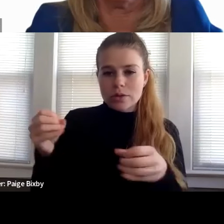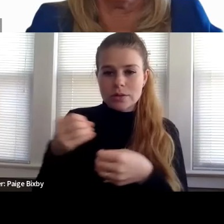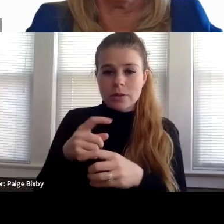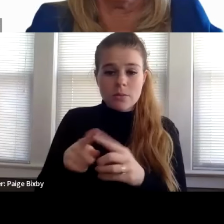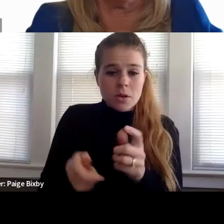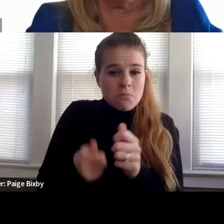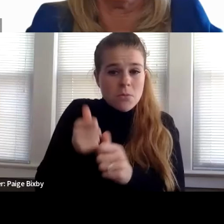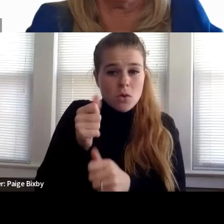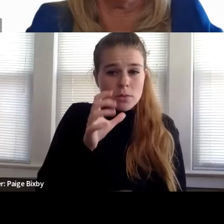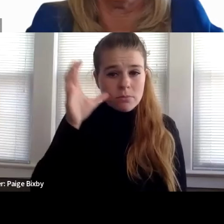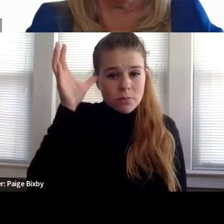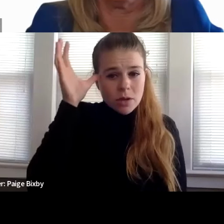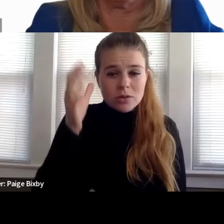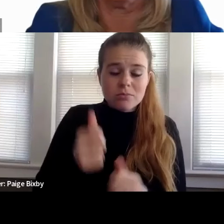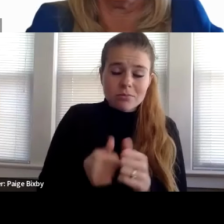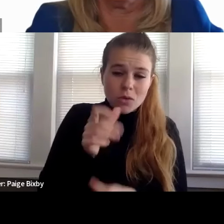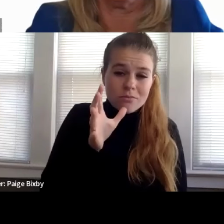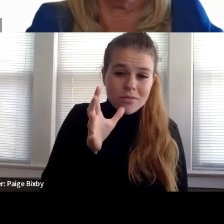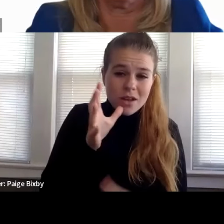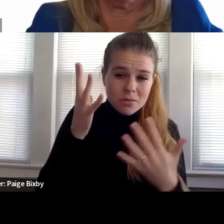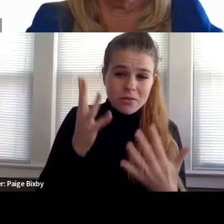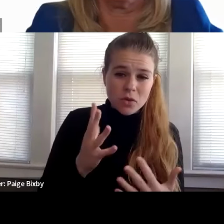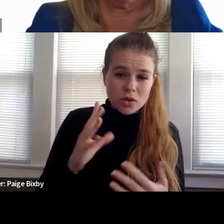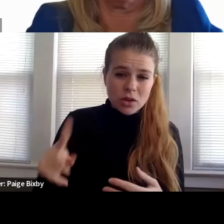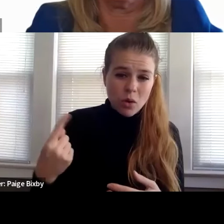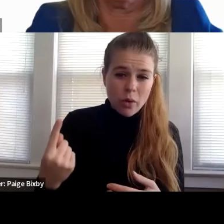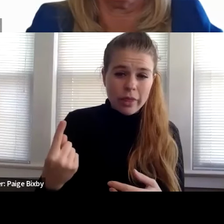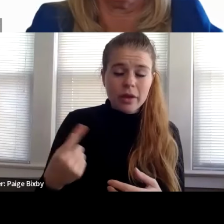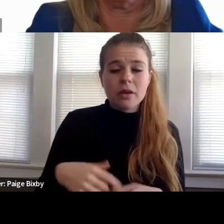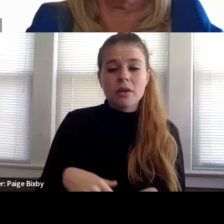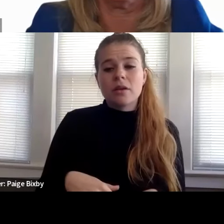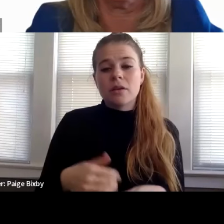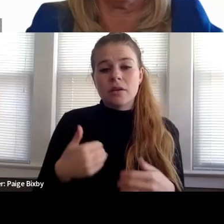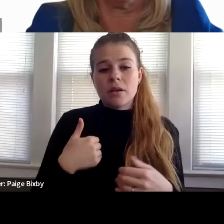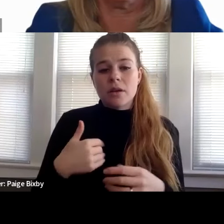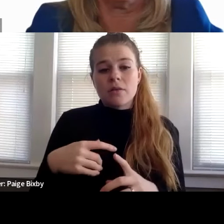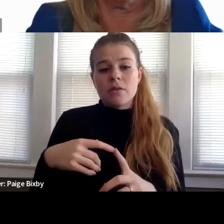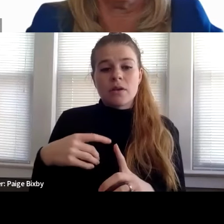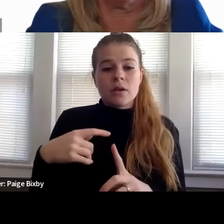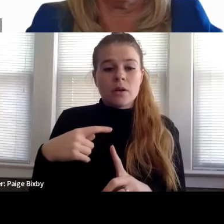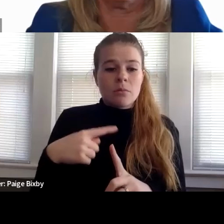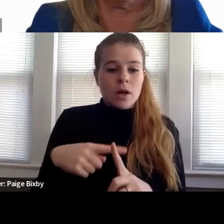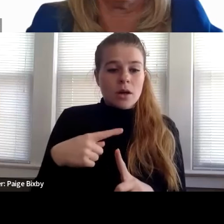most moms unfortunately only now, who have a positive talk to baby and who need long-term treatment,